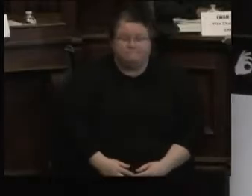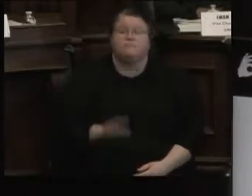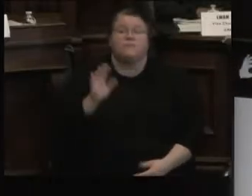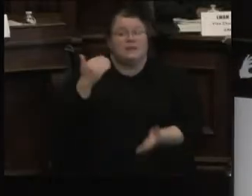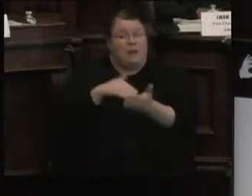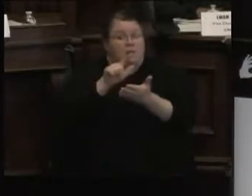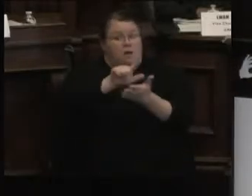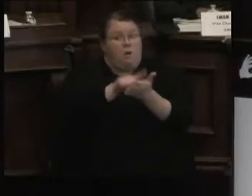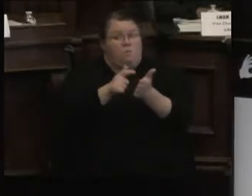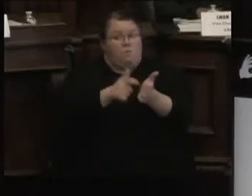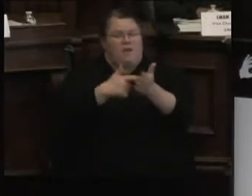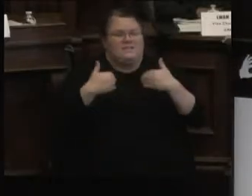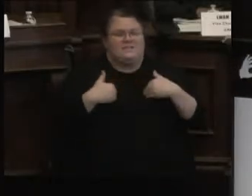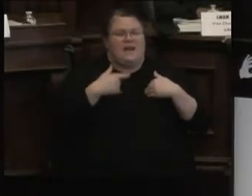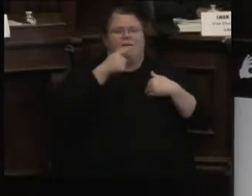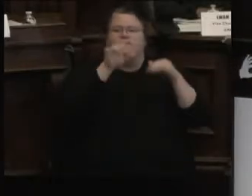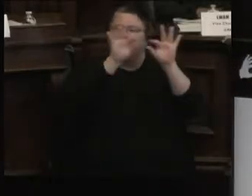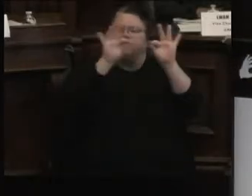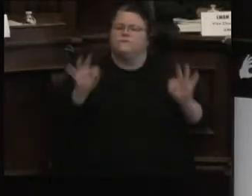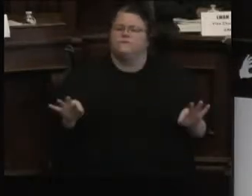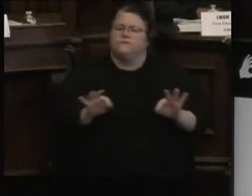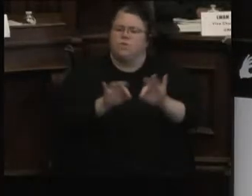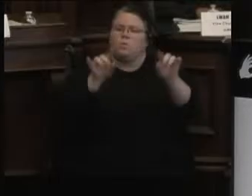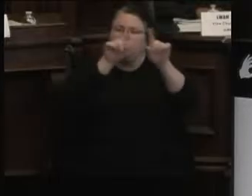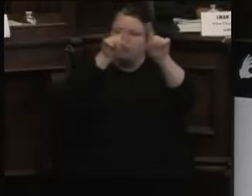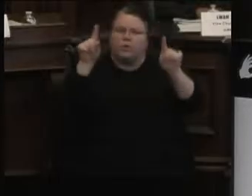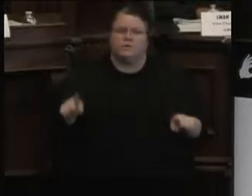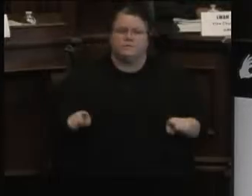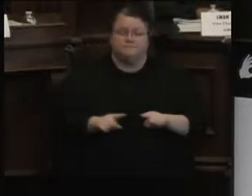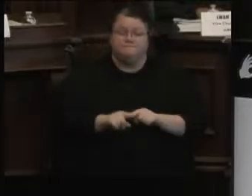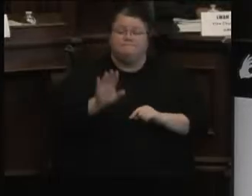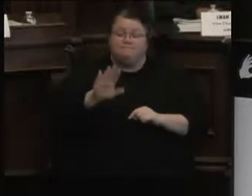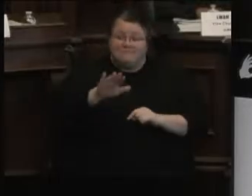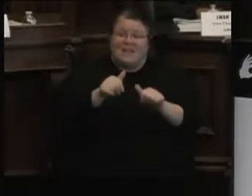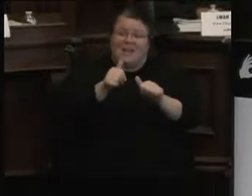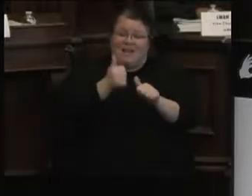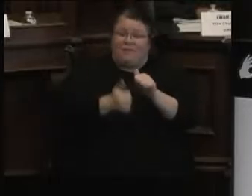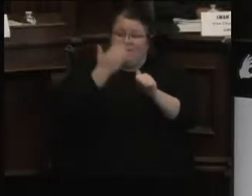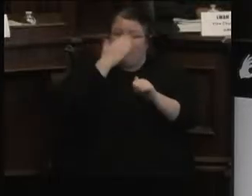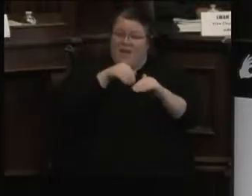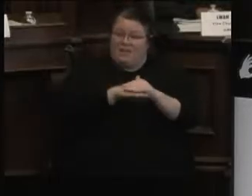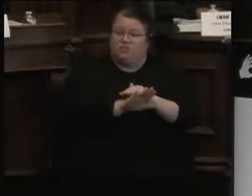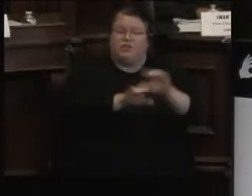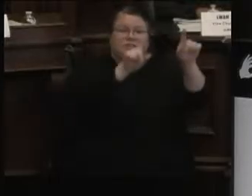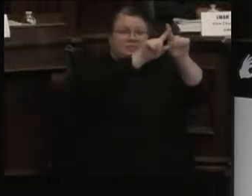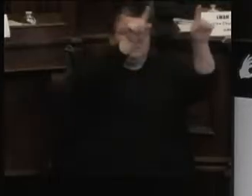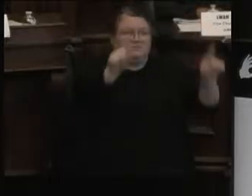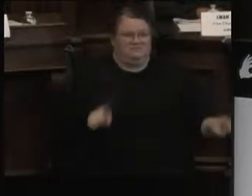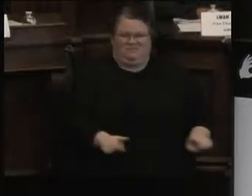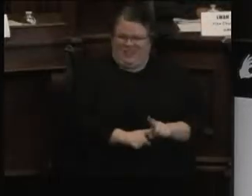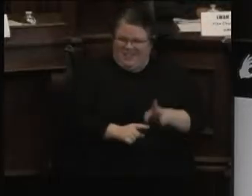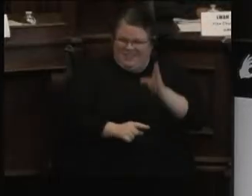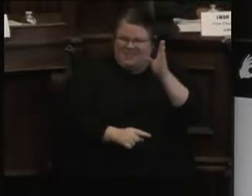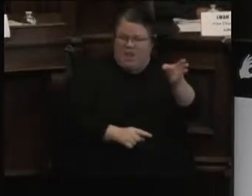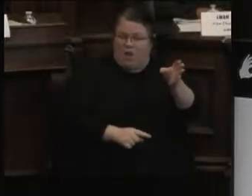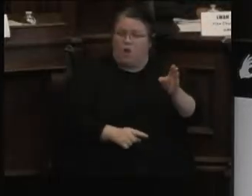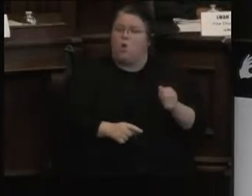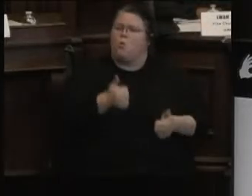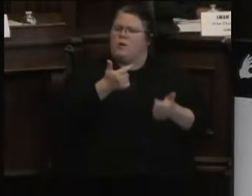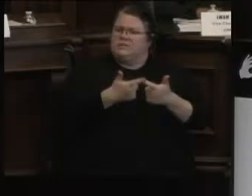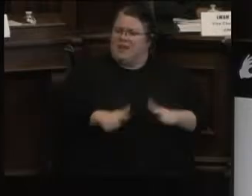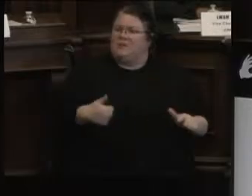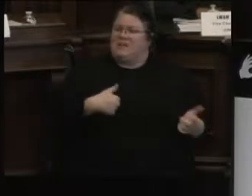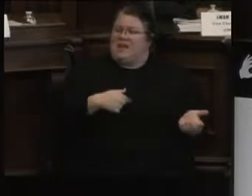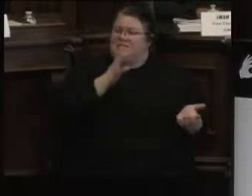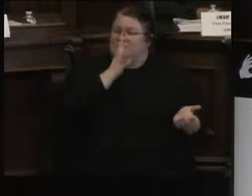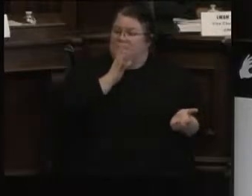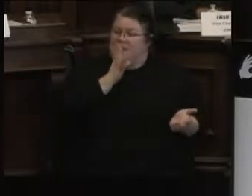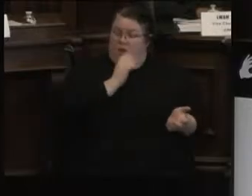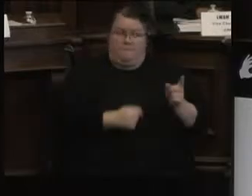have. Forms. We have them in